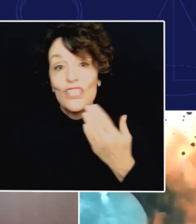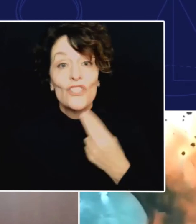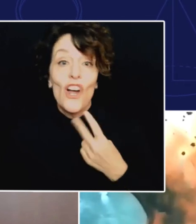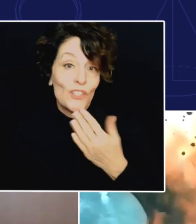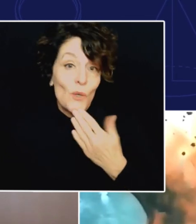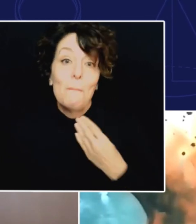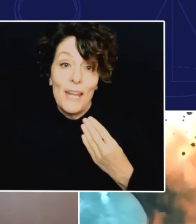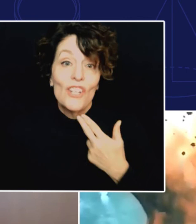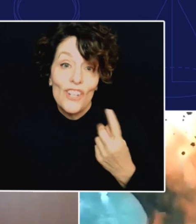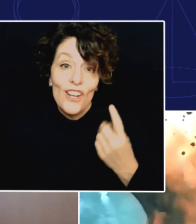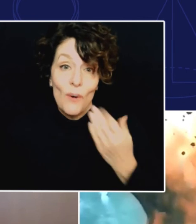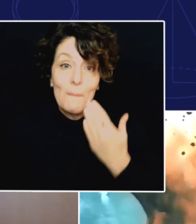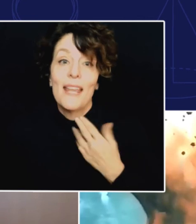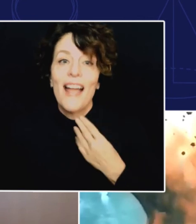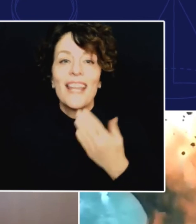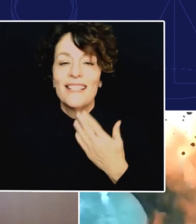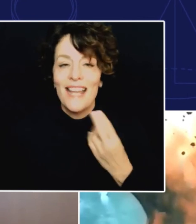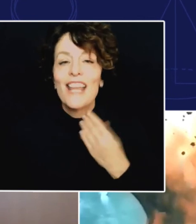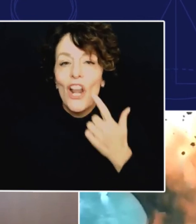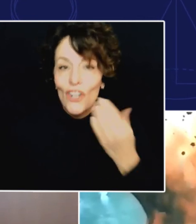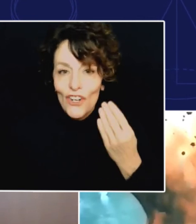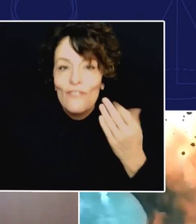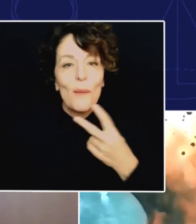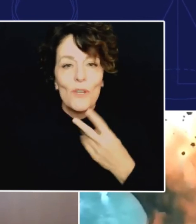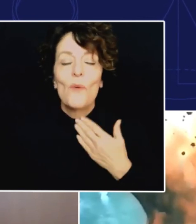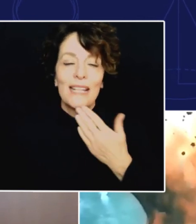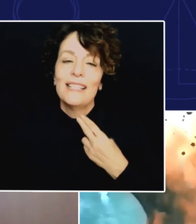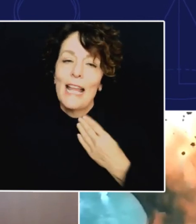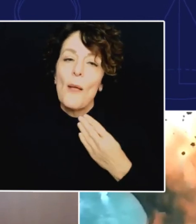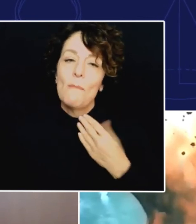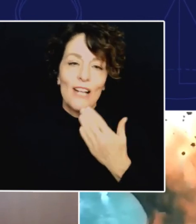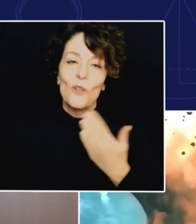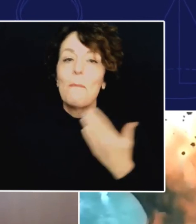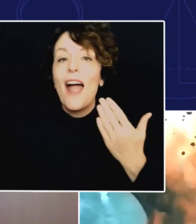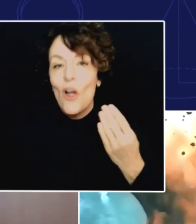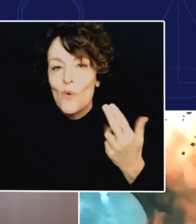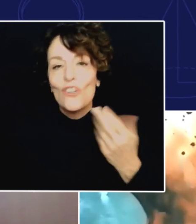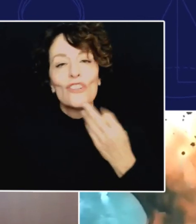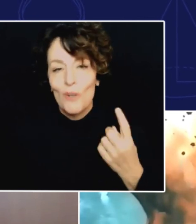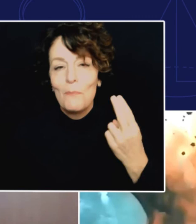So even talking to you has been good for me because I can take and learn from you and then take some of that back to my own group of people.